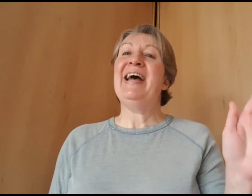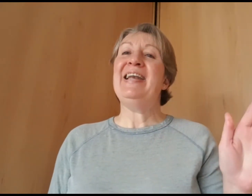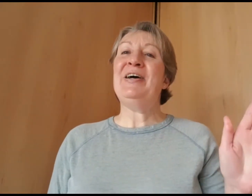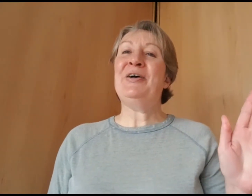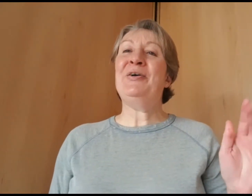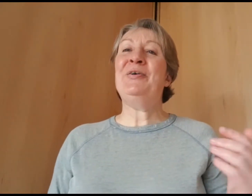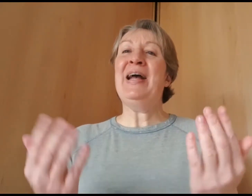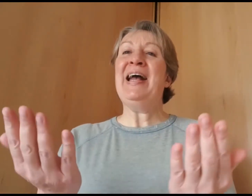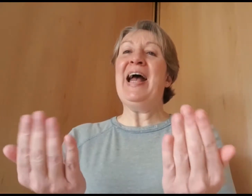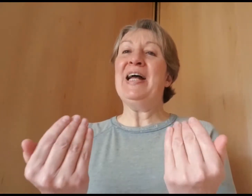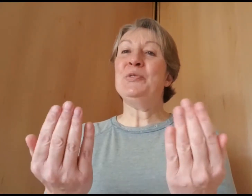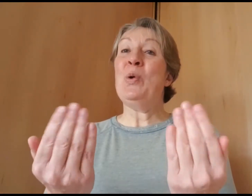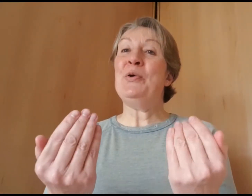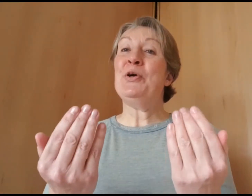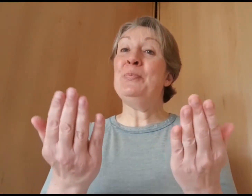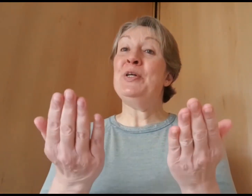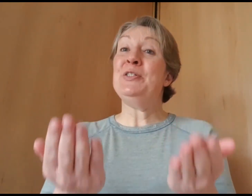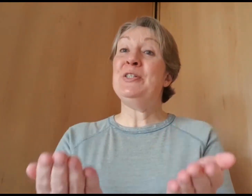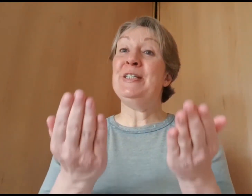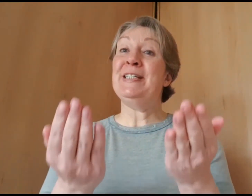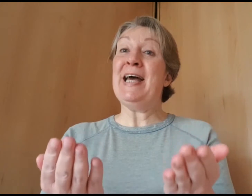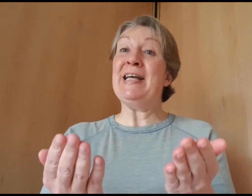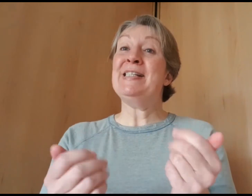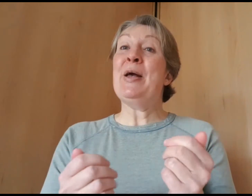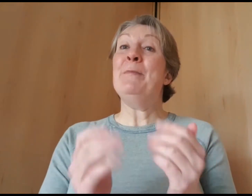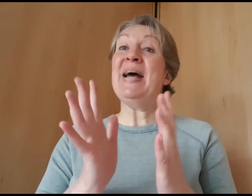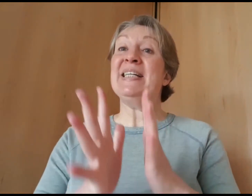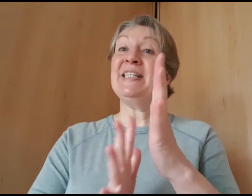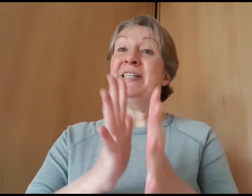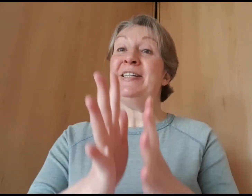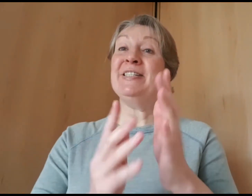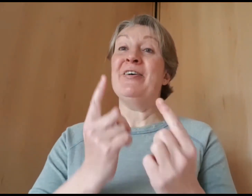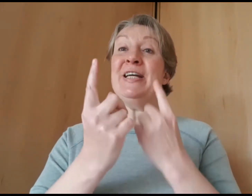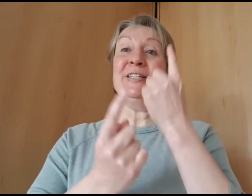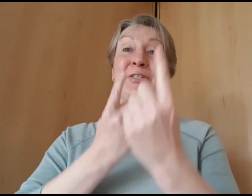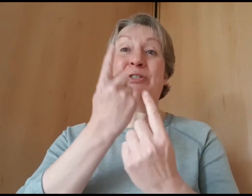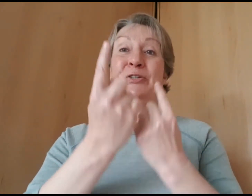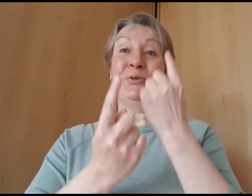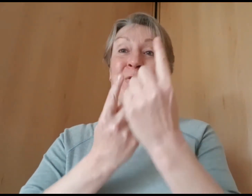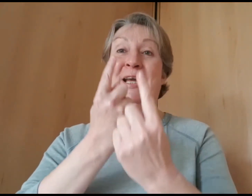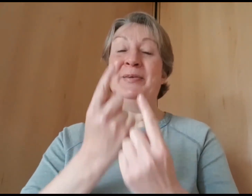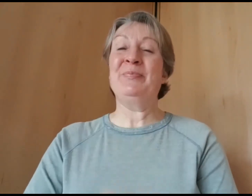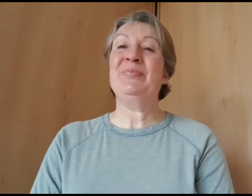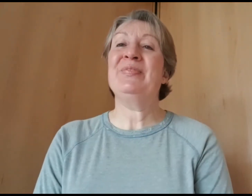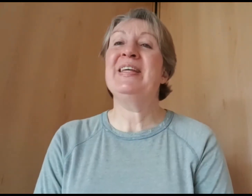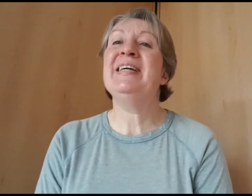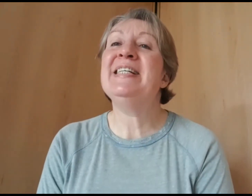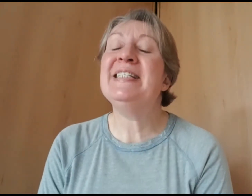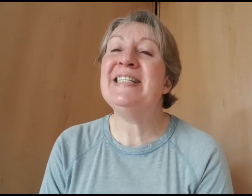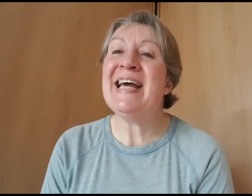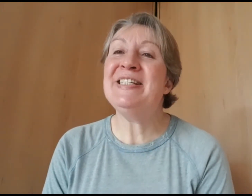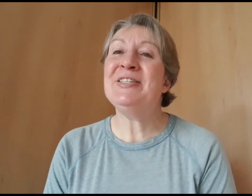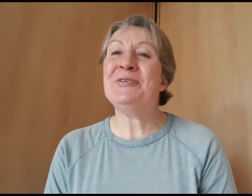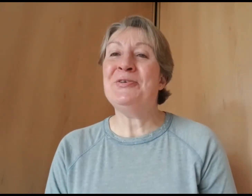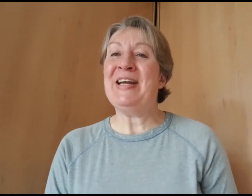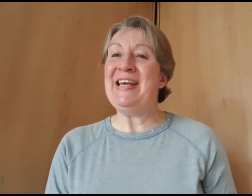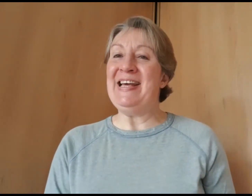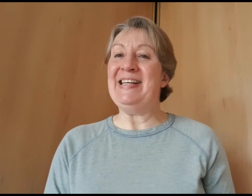Hello and welcome to today's Makaton signed story! Today's story is